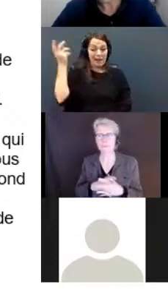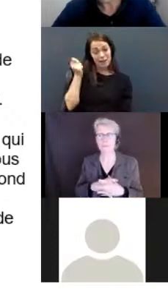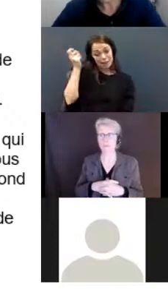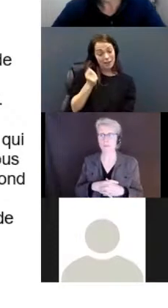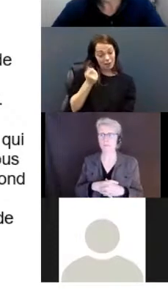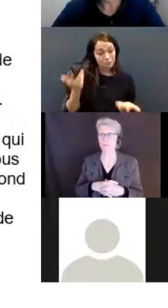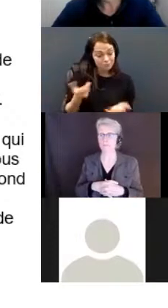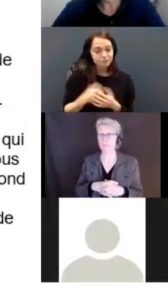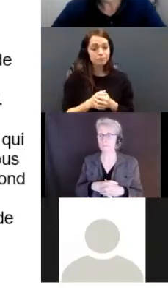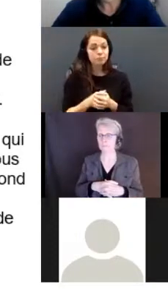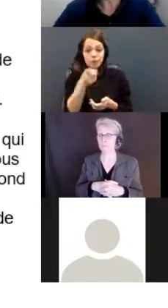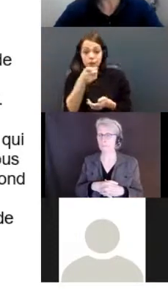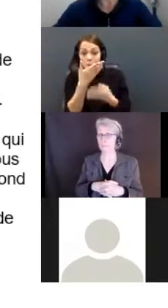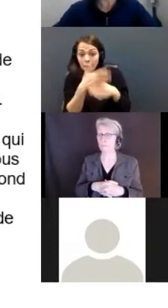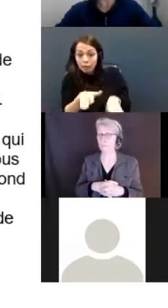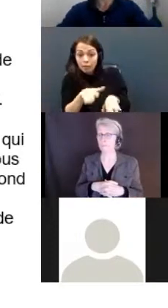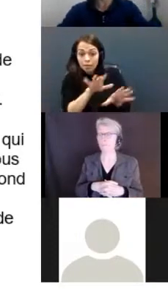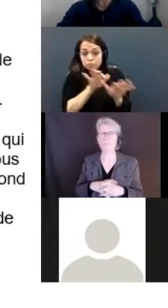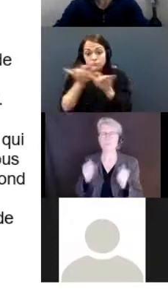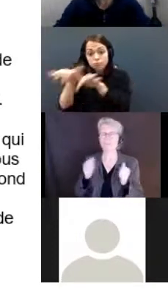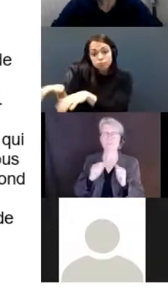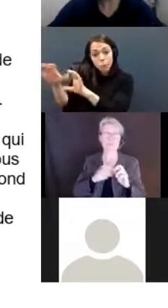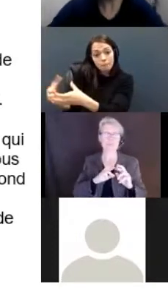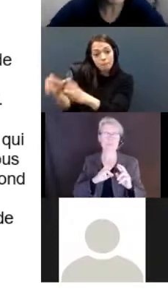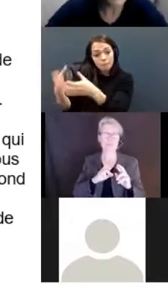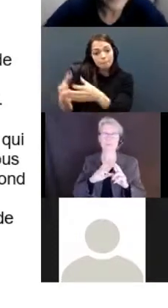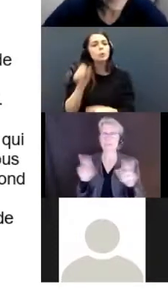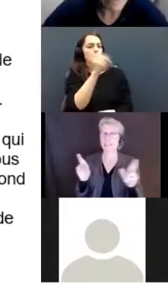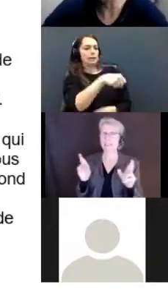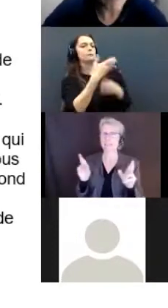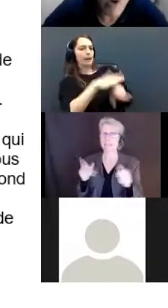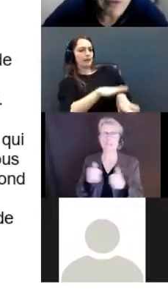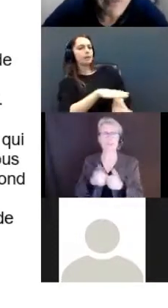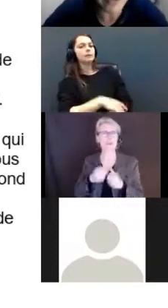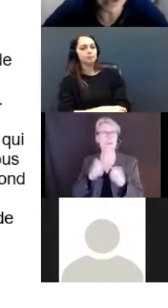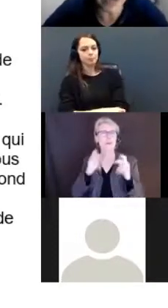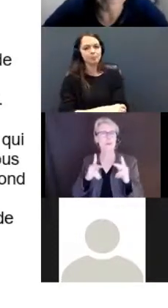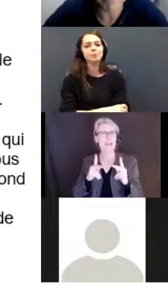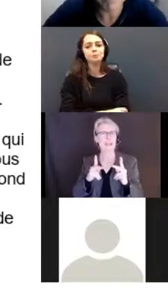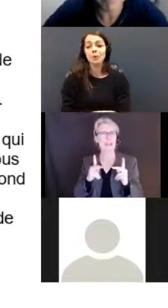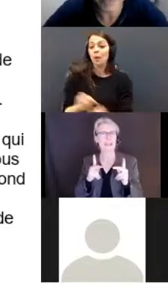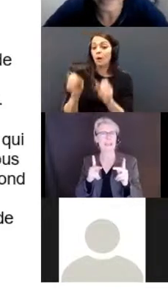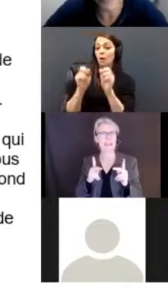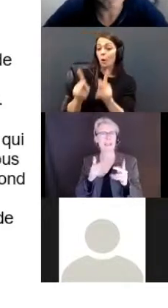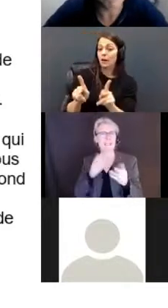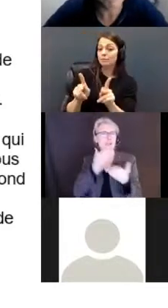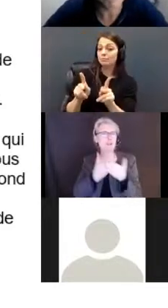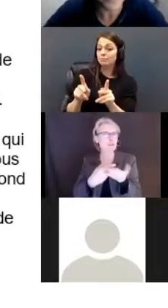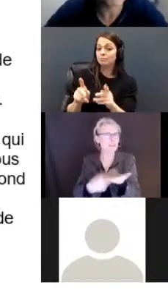yes we're ready now right everyone have a wonderful time and um i look